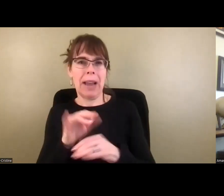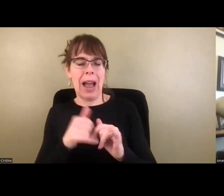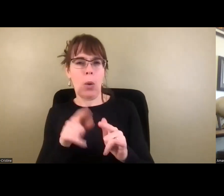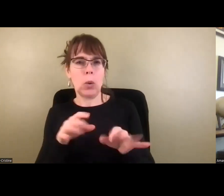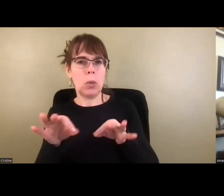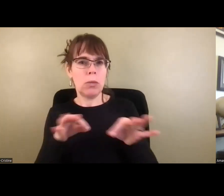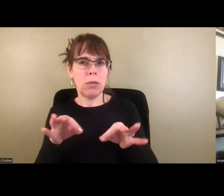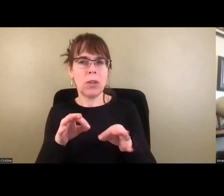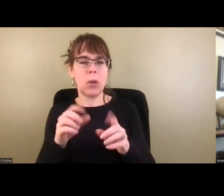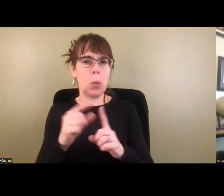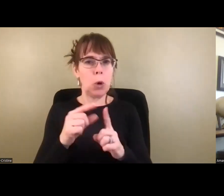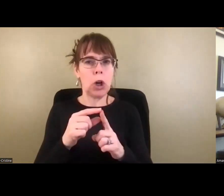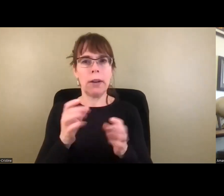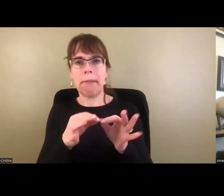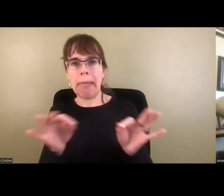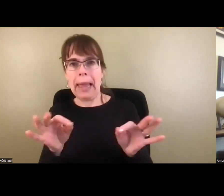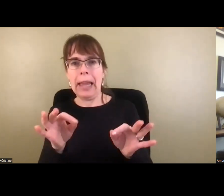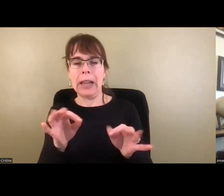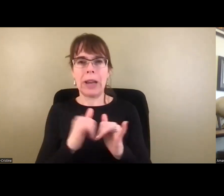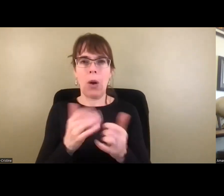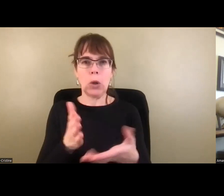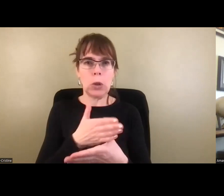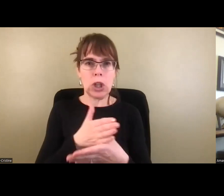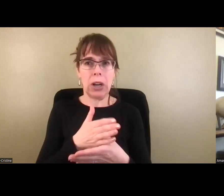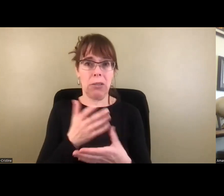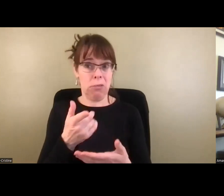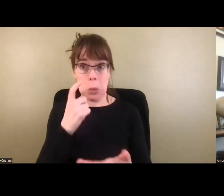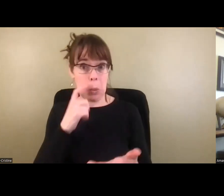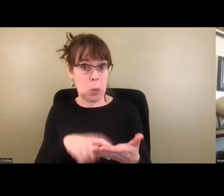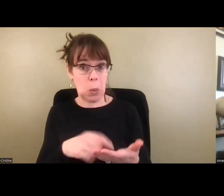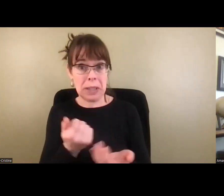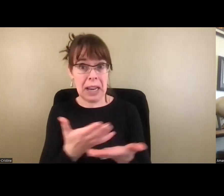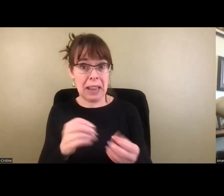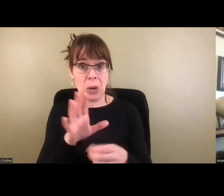anything that you're noticing in your work, working with survivors.